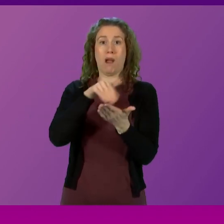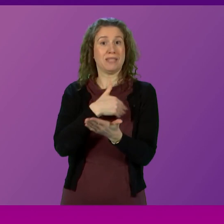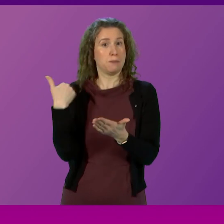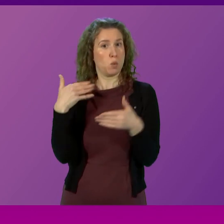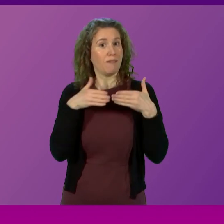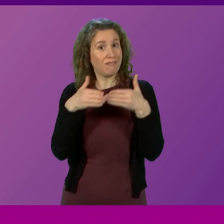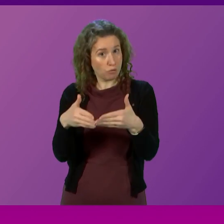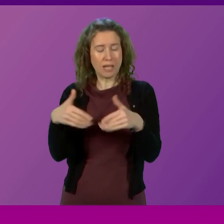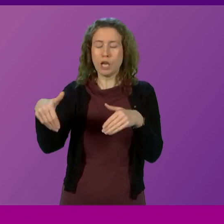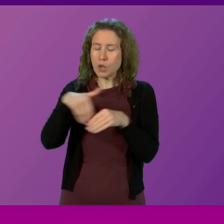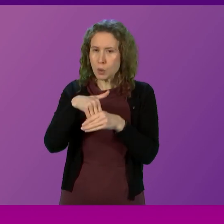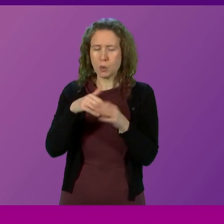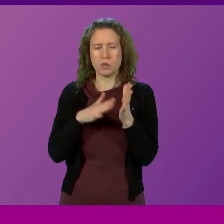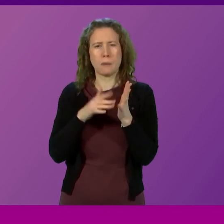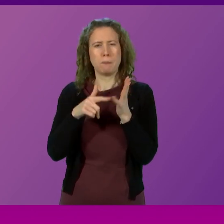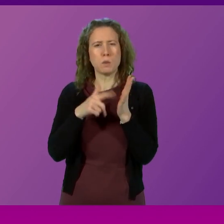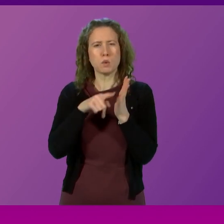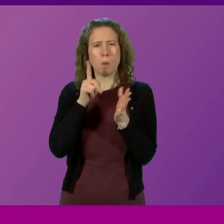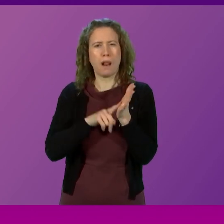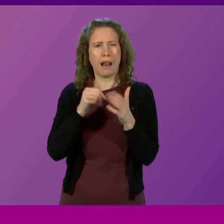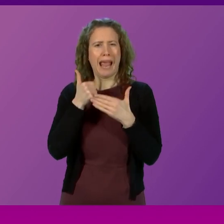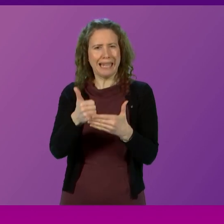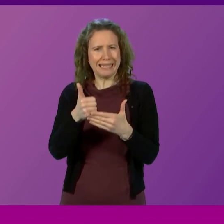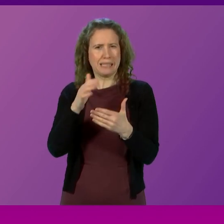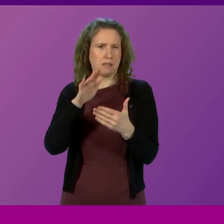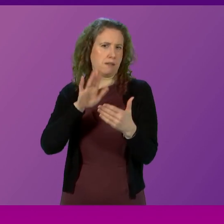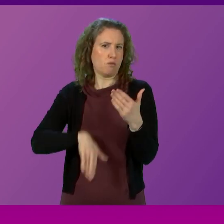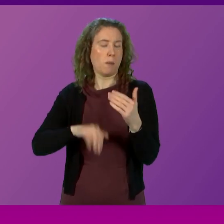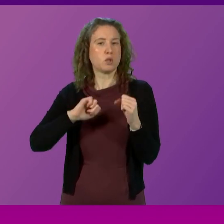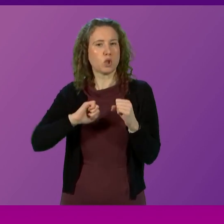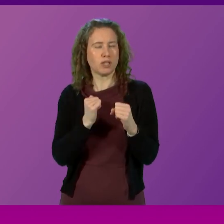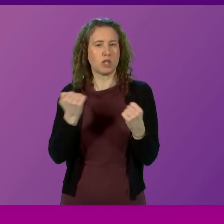including mutual aid support workers from Scottish Power Energy Networks and Northern Powergrid,